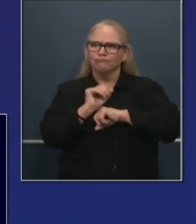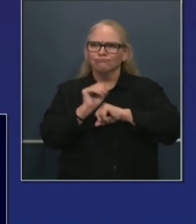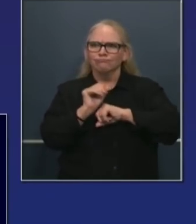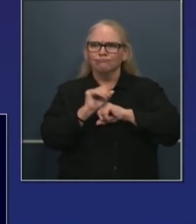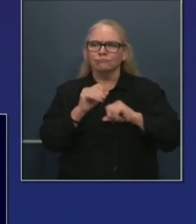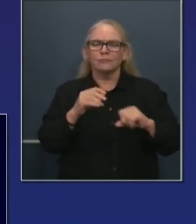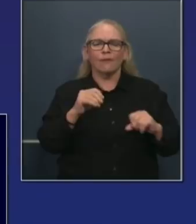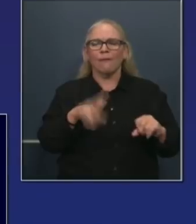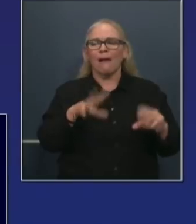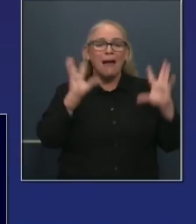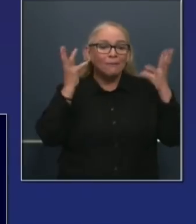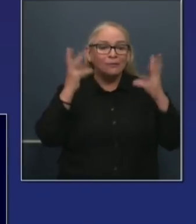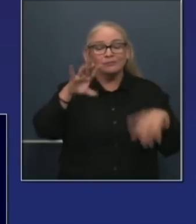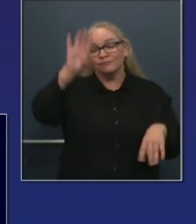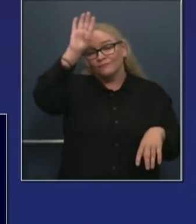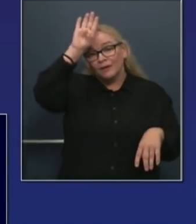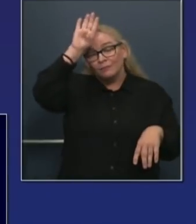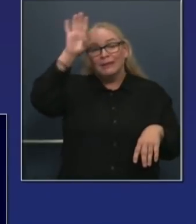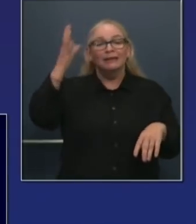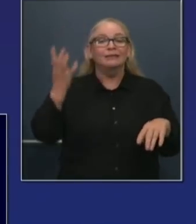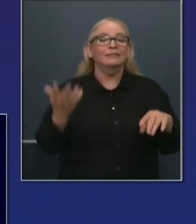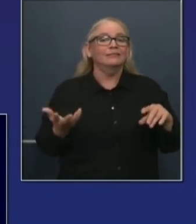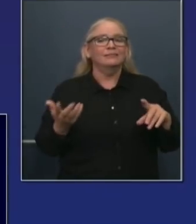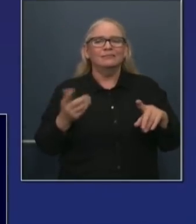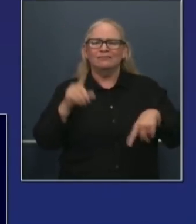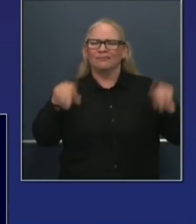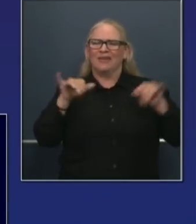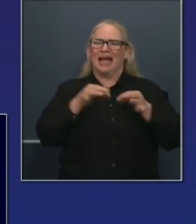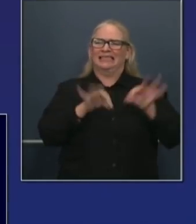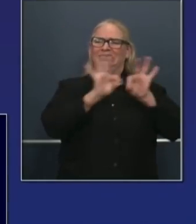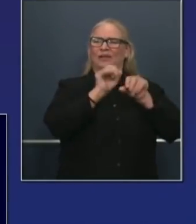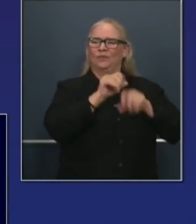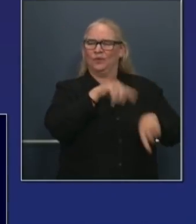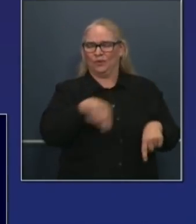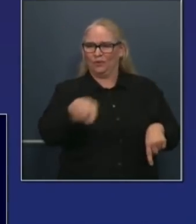WE HAVE GAPS IF OUR PAID SICK LEAVE. HEALTHCARE WORKERS, FRONT LINE FIRST